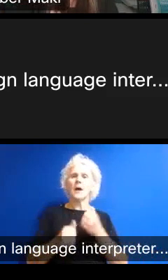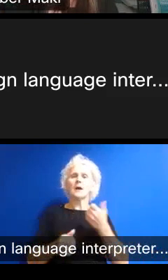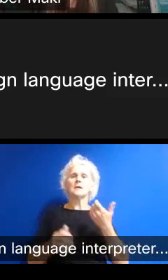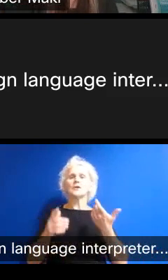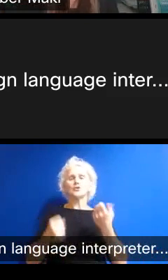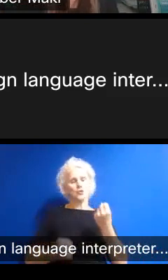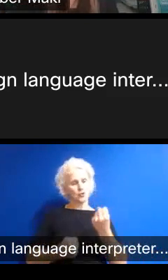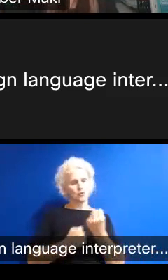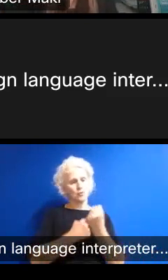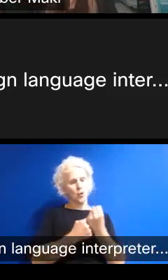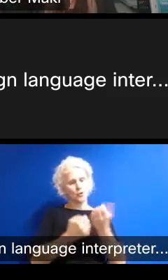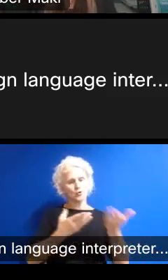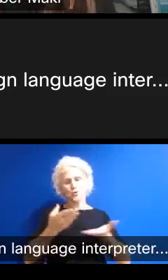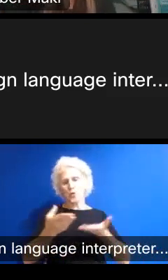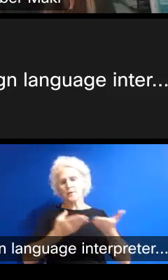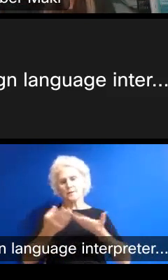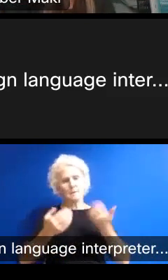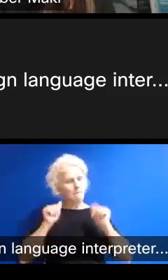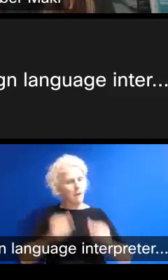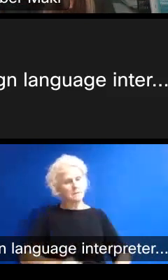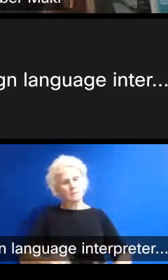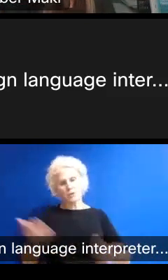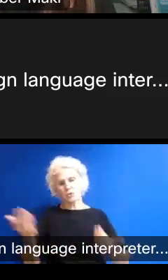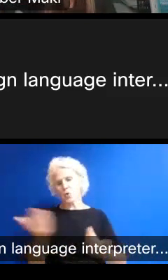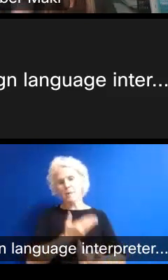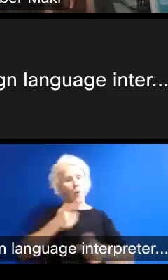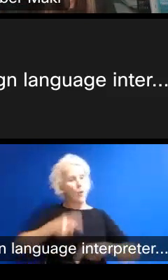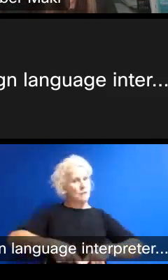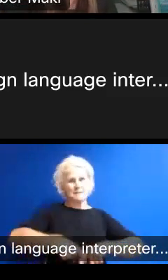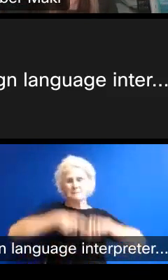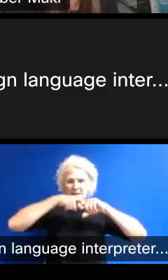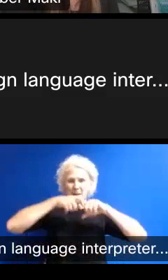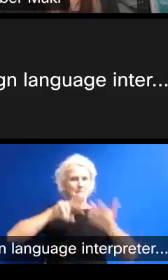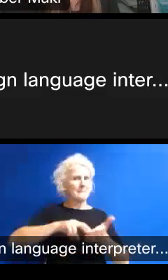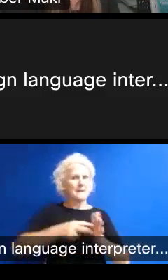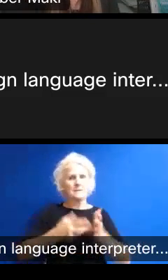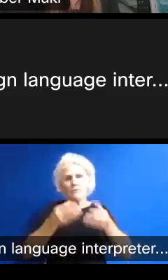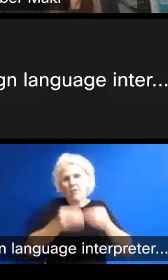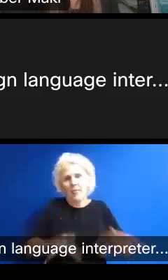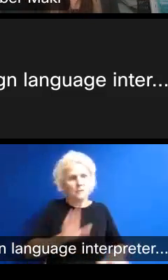their services can be terminated or suspended, which means they will lose their residence.